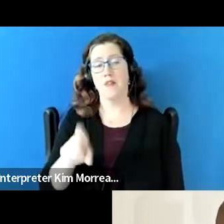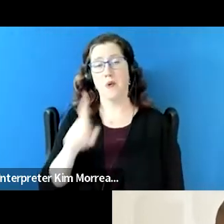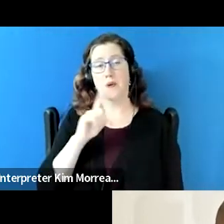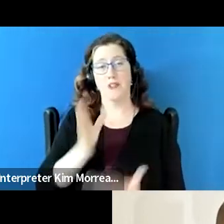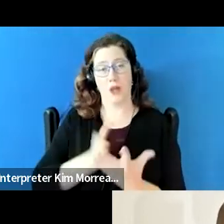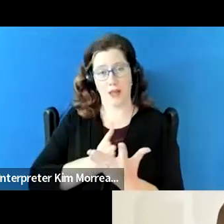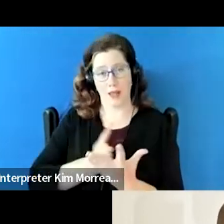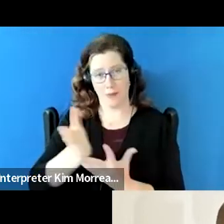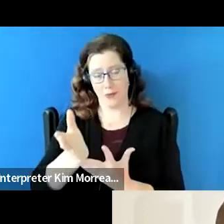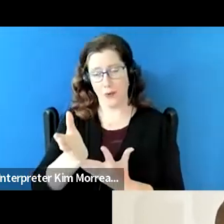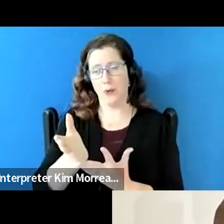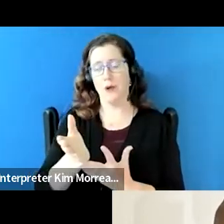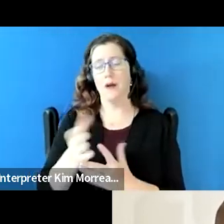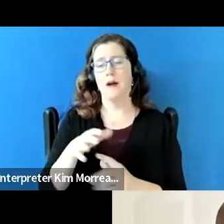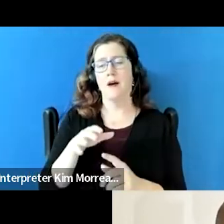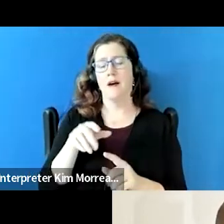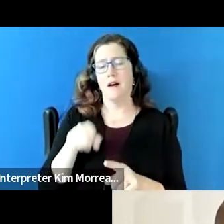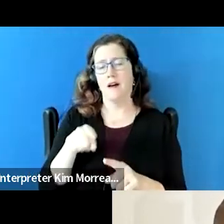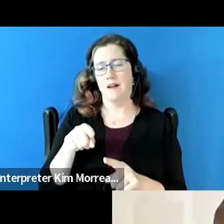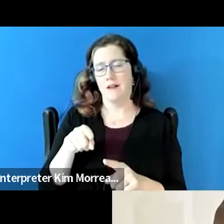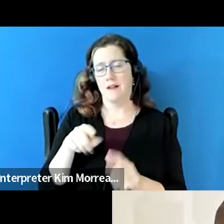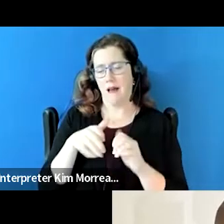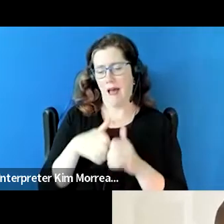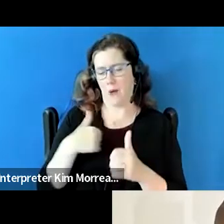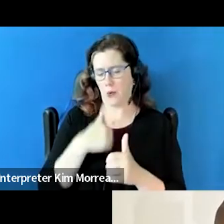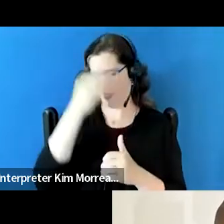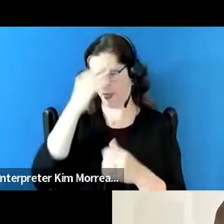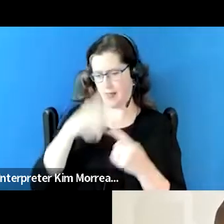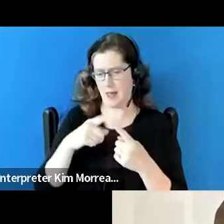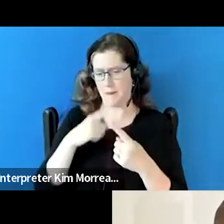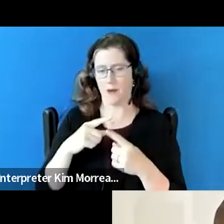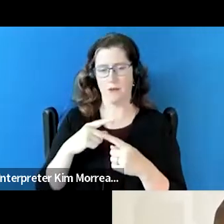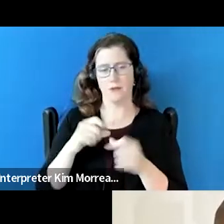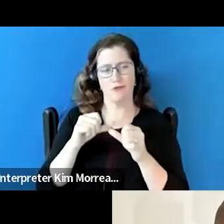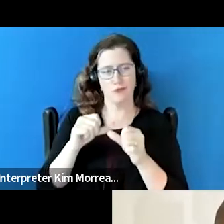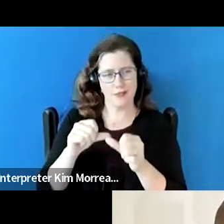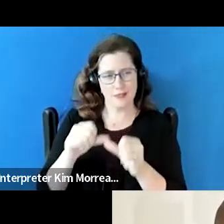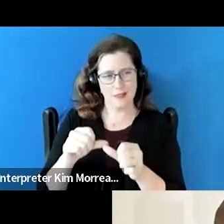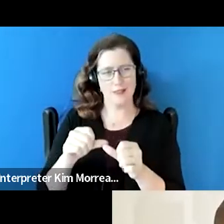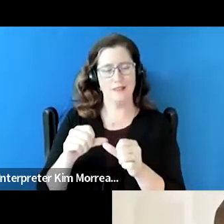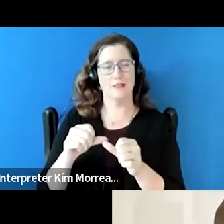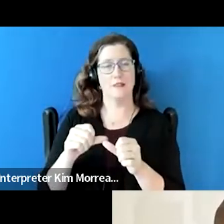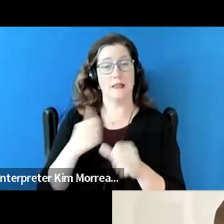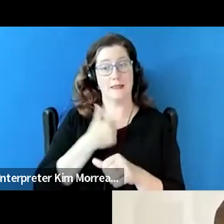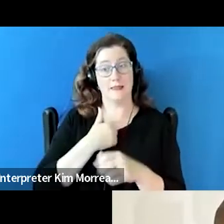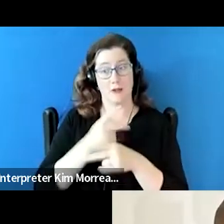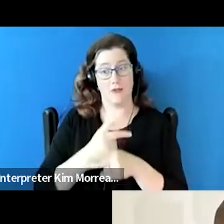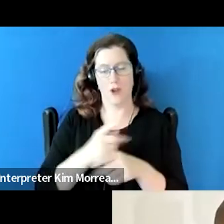about how do we think about resilience building and self care focus during the workday?